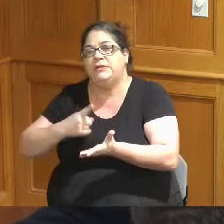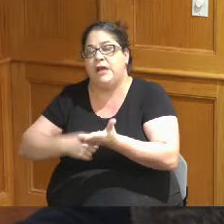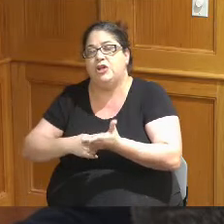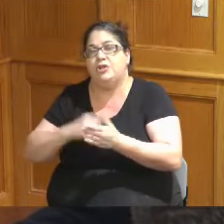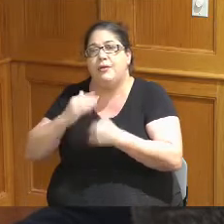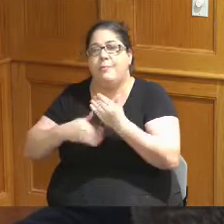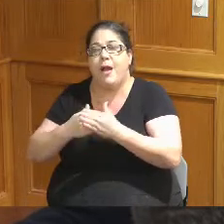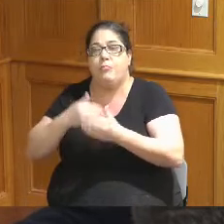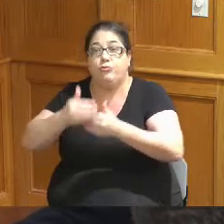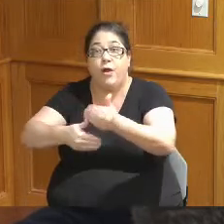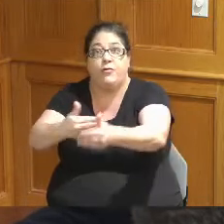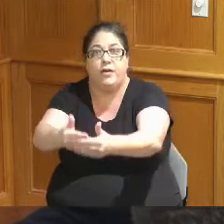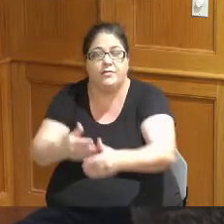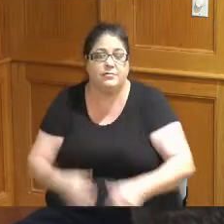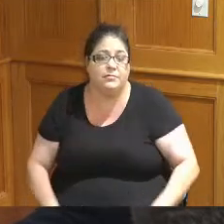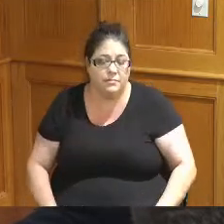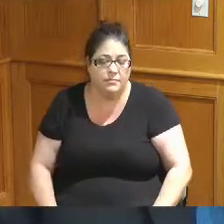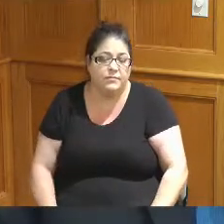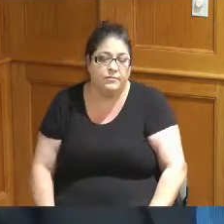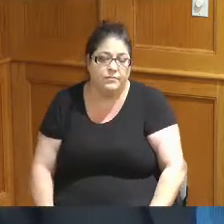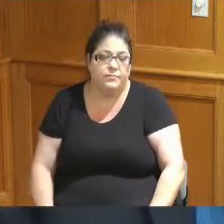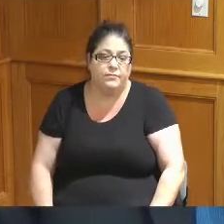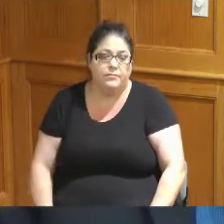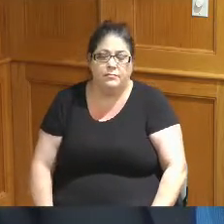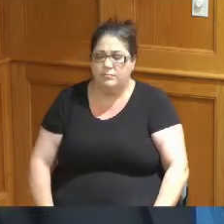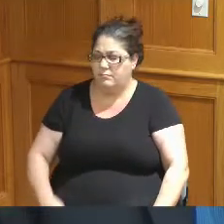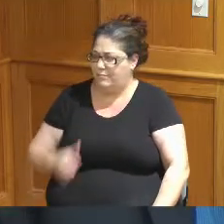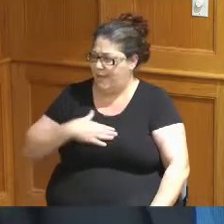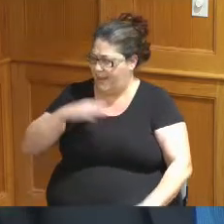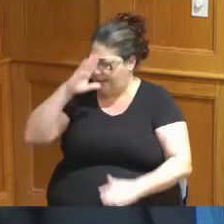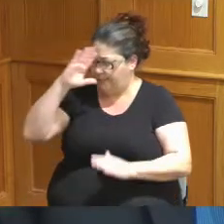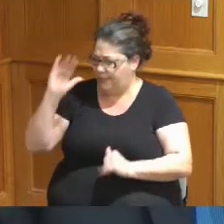yeah I only ask because there's a certain I mean I have a certain expectation that if there are